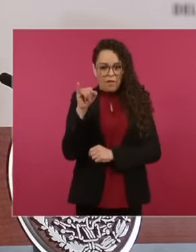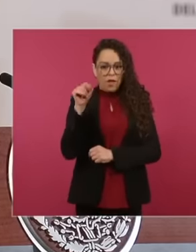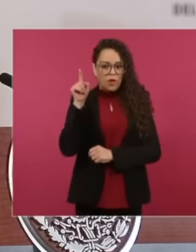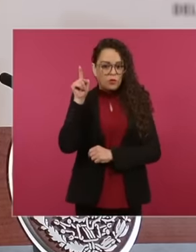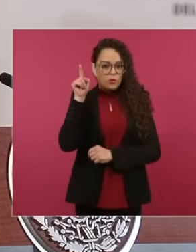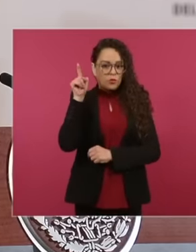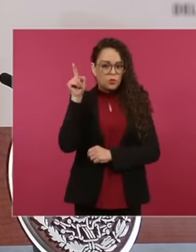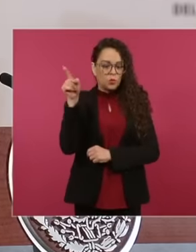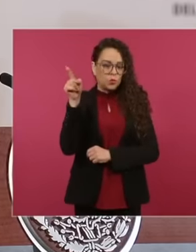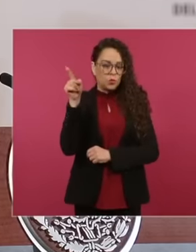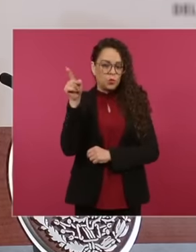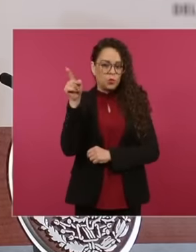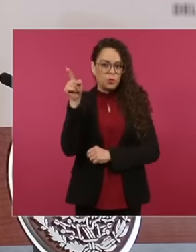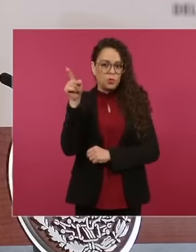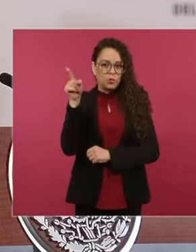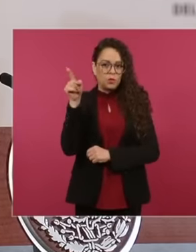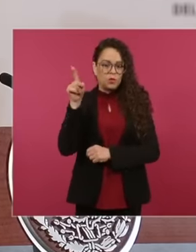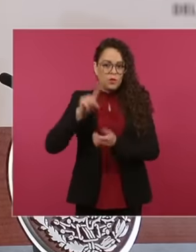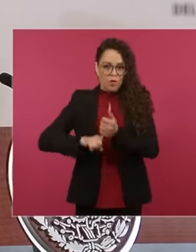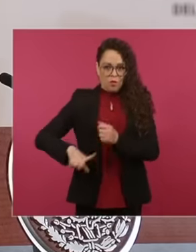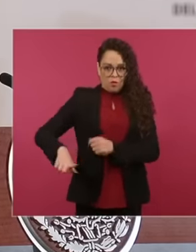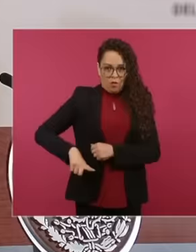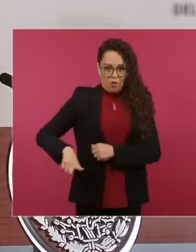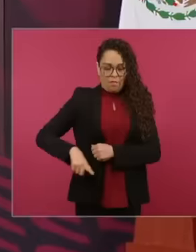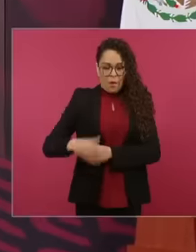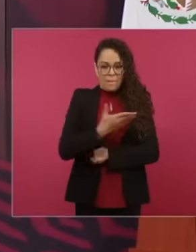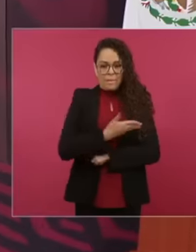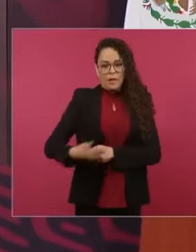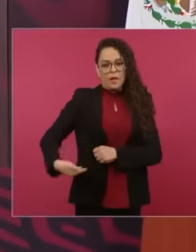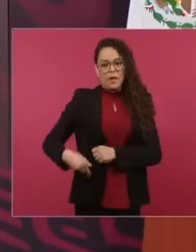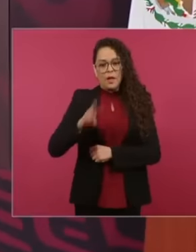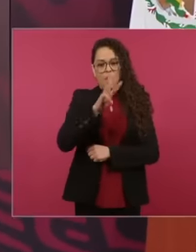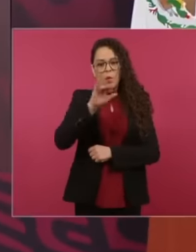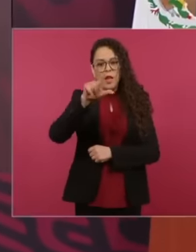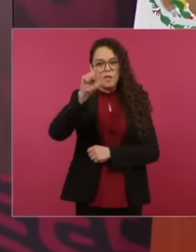Wilson about how they used it